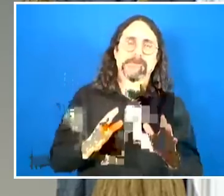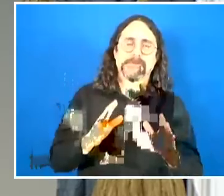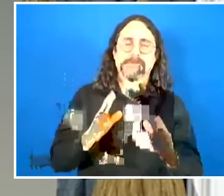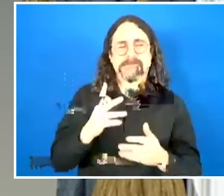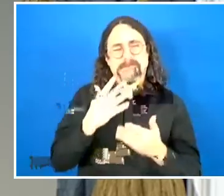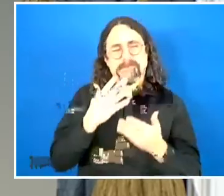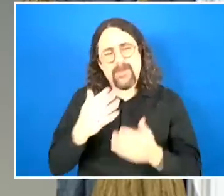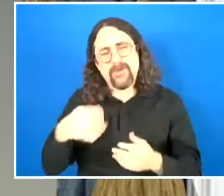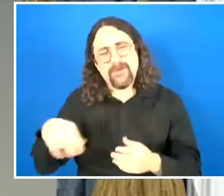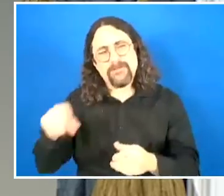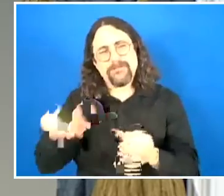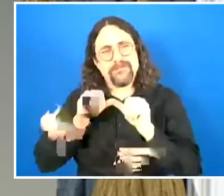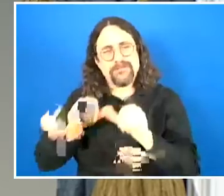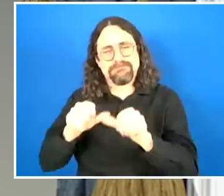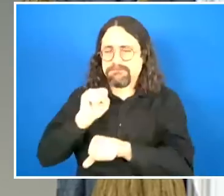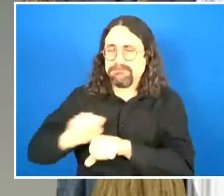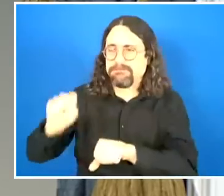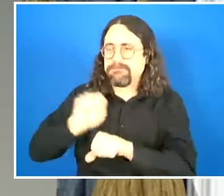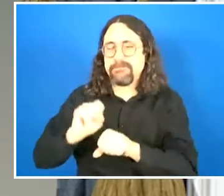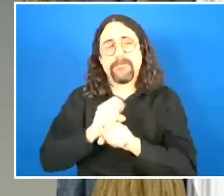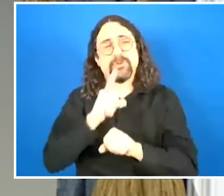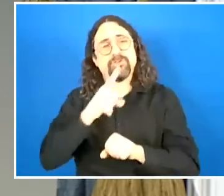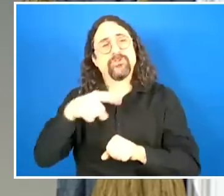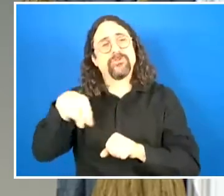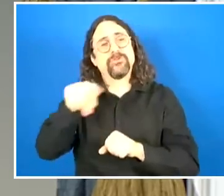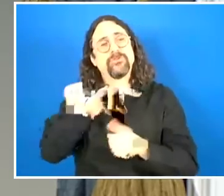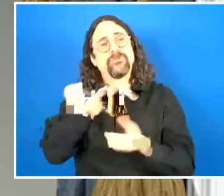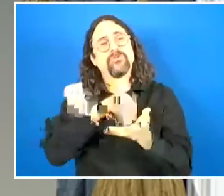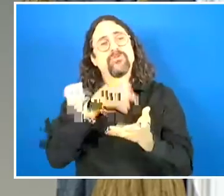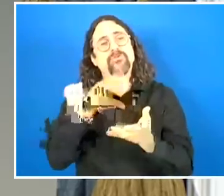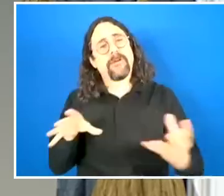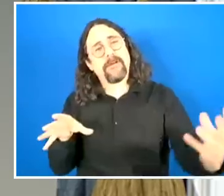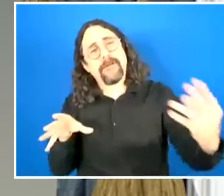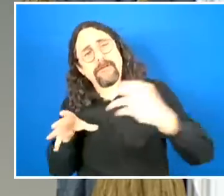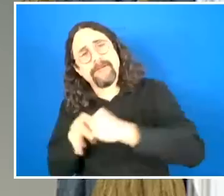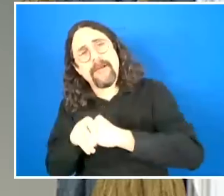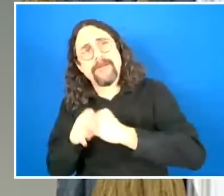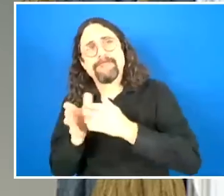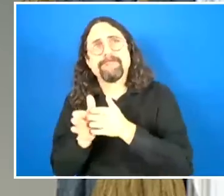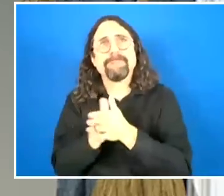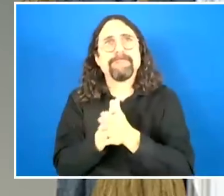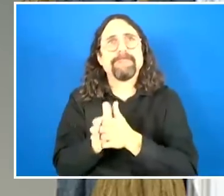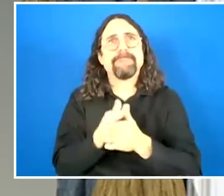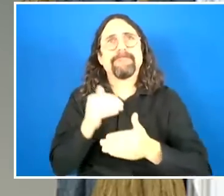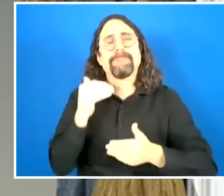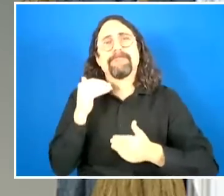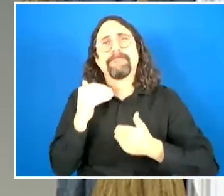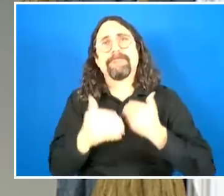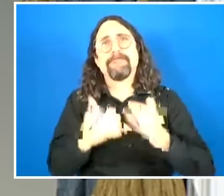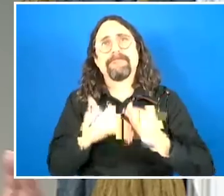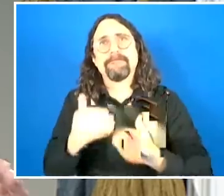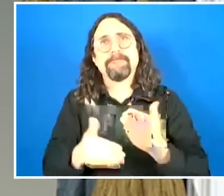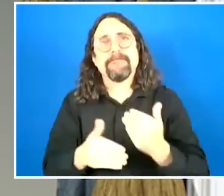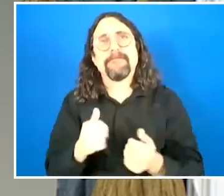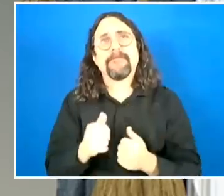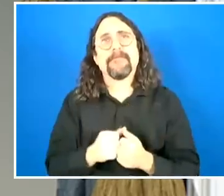IS THE RESULT OF A TREMENDOUS AMOUNTF ODLAB COLALBOATRION AND DISCUSSION.